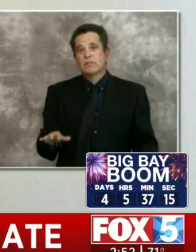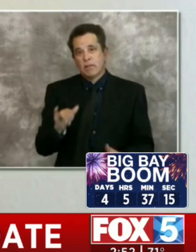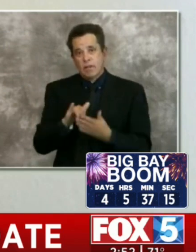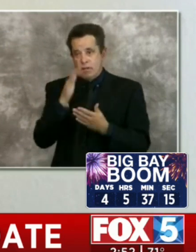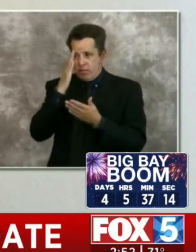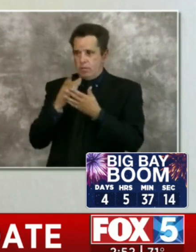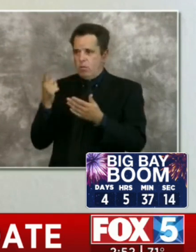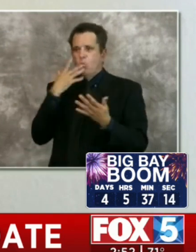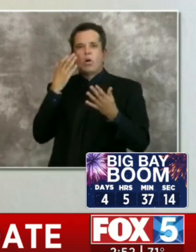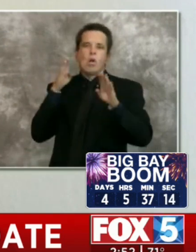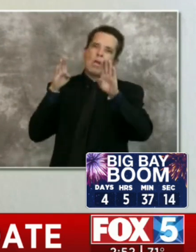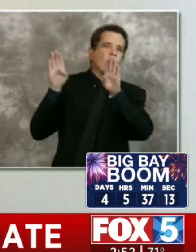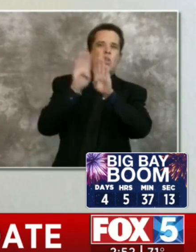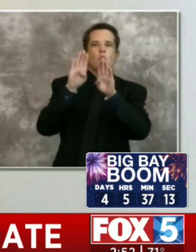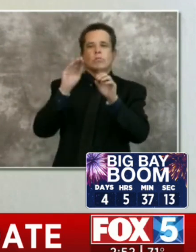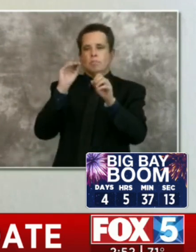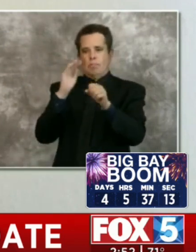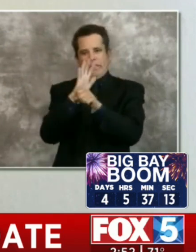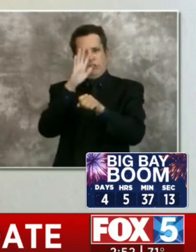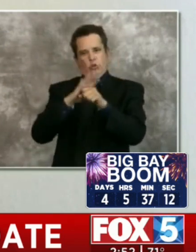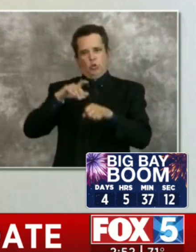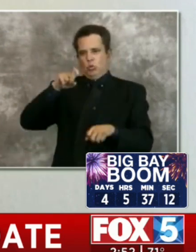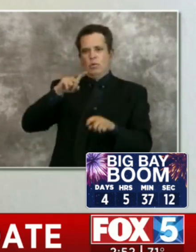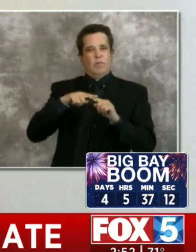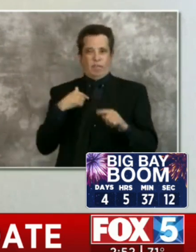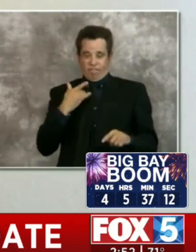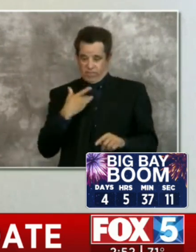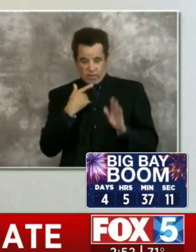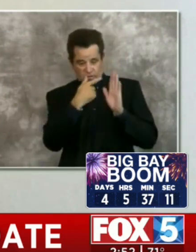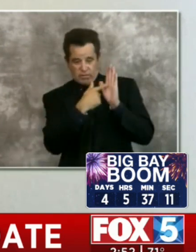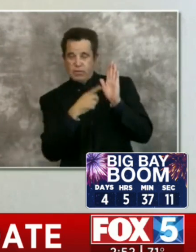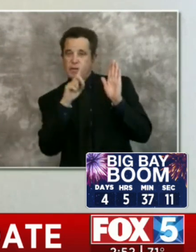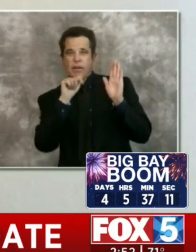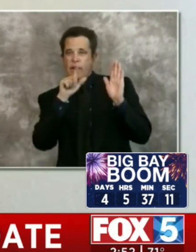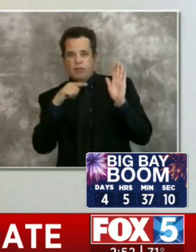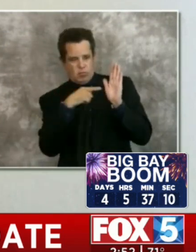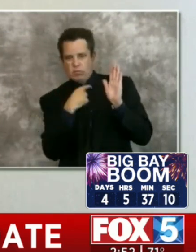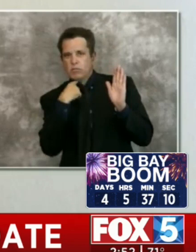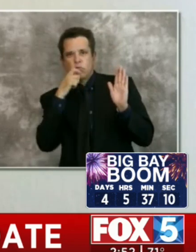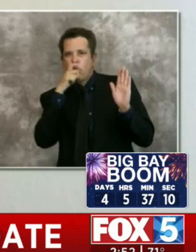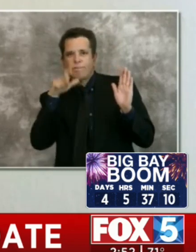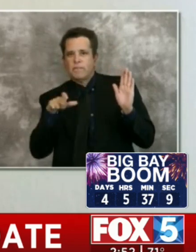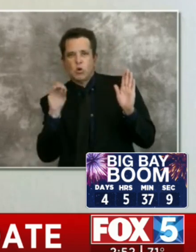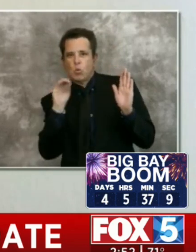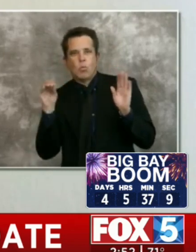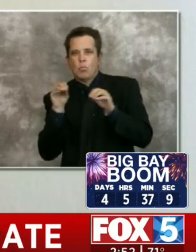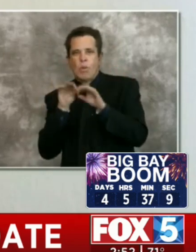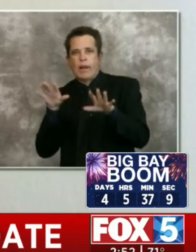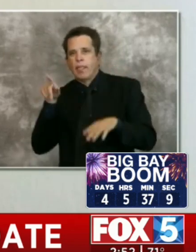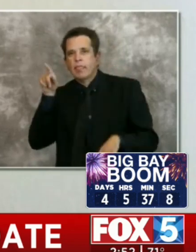NOT SEEN ANY OUTBREAKS ASSOCIATED WITH THAT WERE SET. AND THAT IS WHY DESPITE CALLS FROM SOME TO CLOSE THE BEACHES. WE DO NOT FEEL THAT